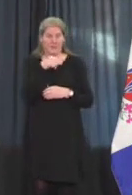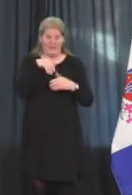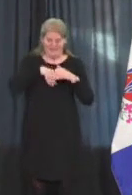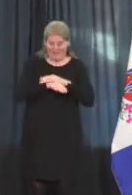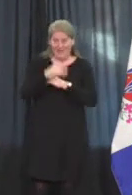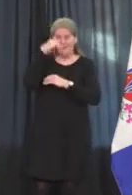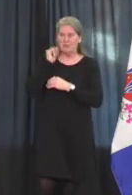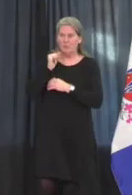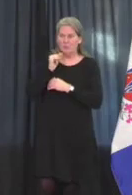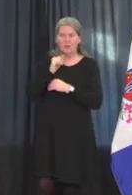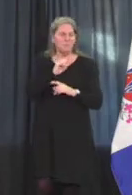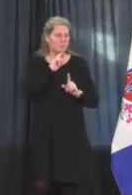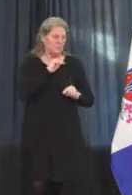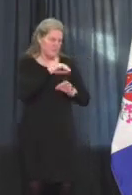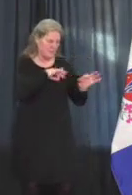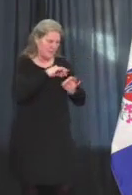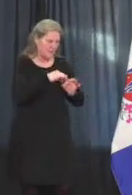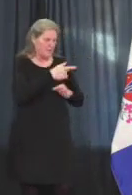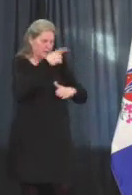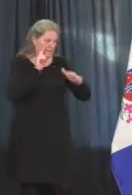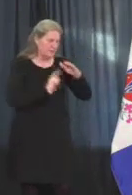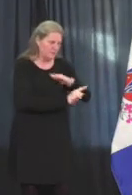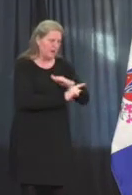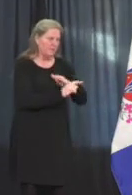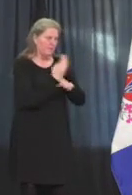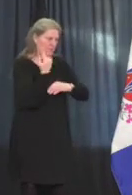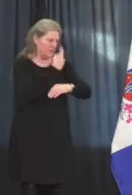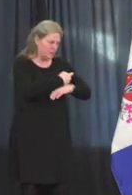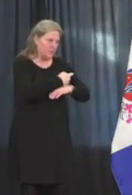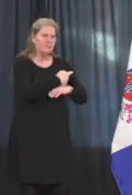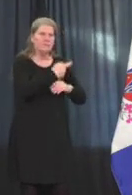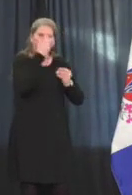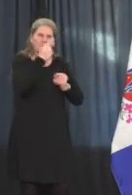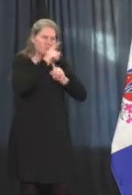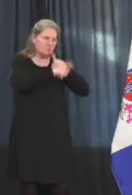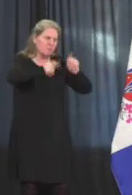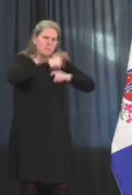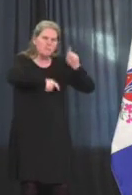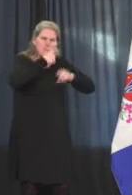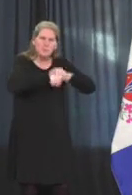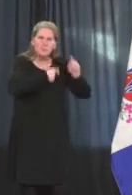ABOUT THEIR OBLIGATION TO SELF-ISOLATE AS WELL AS COLLECTING INFORMATION FROM THEM